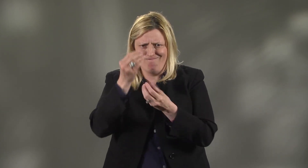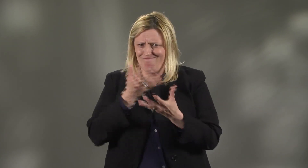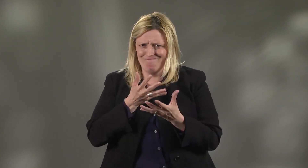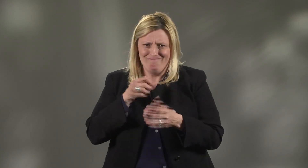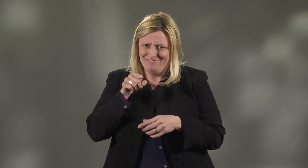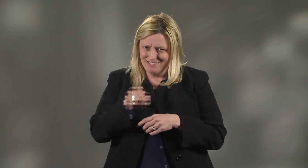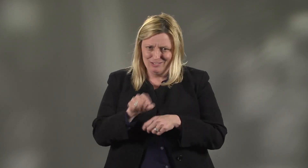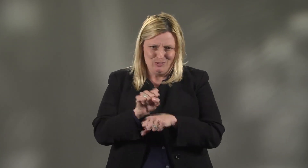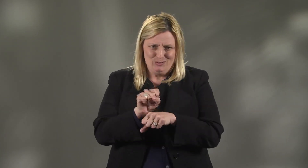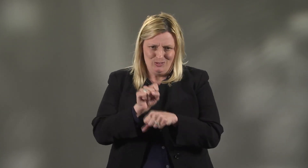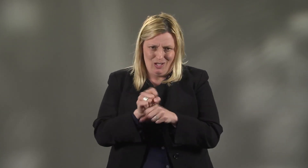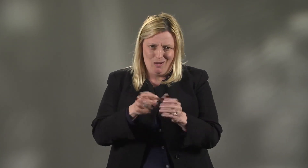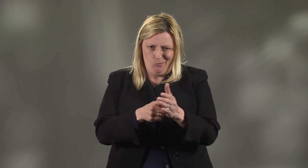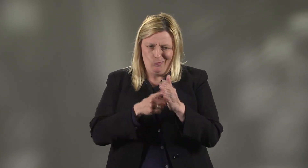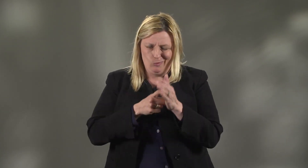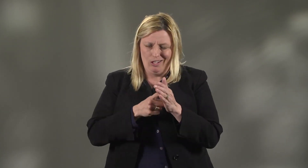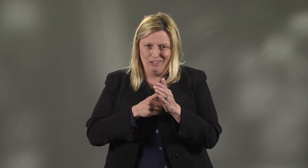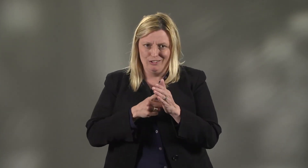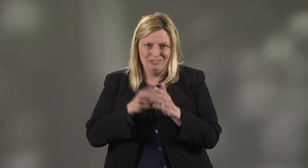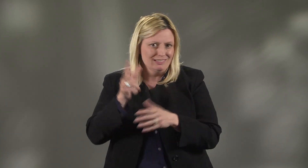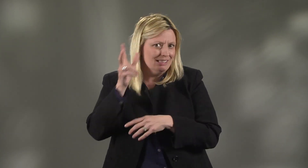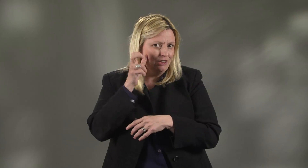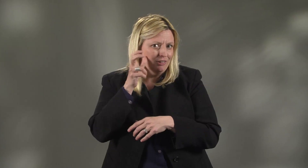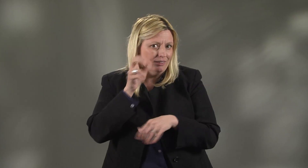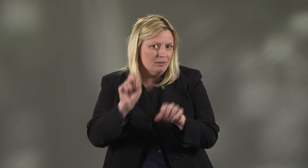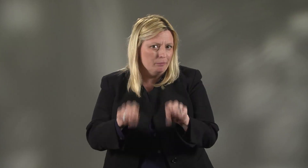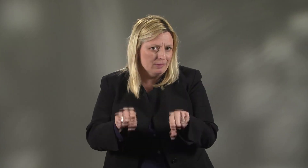and they let me know that the position required the ability to hear.